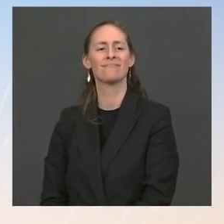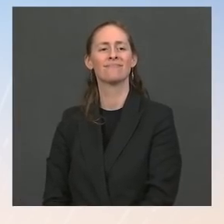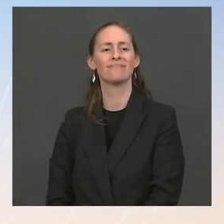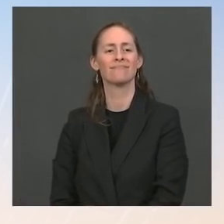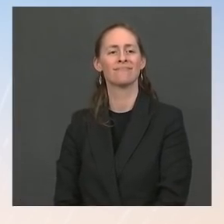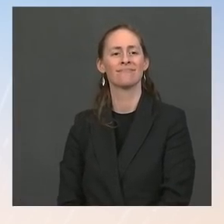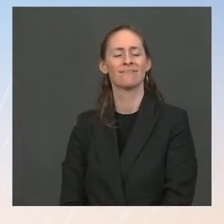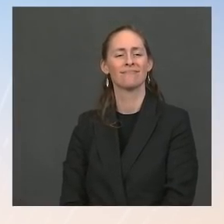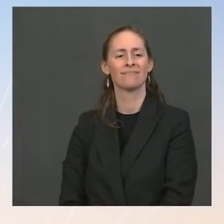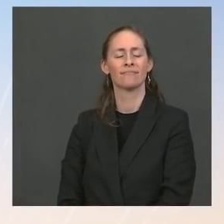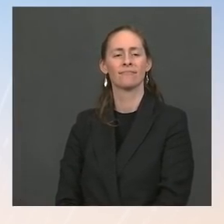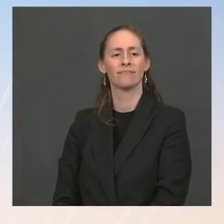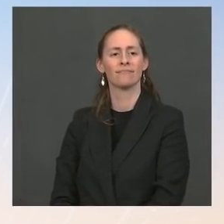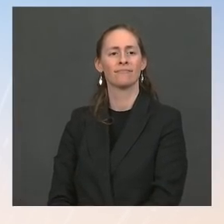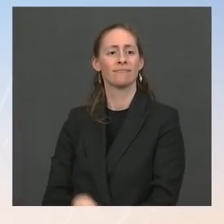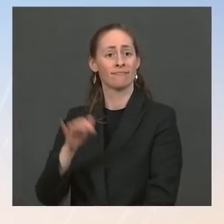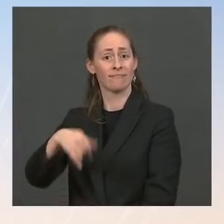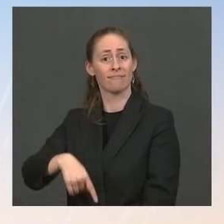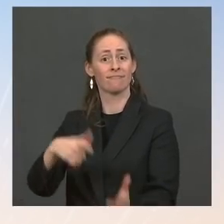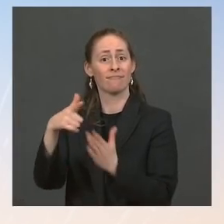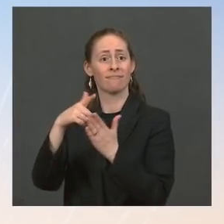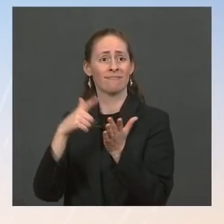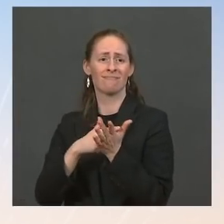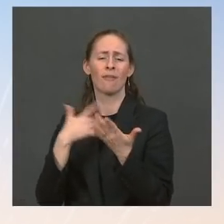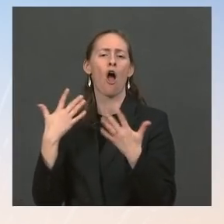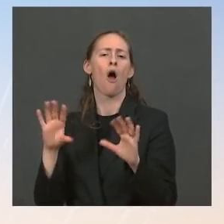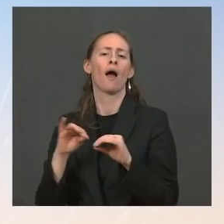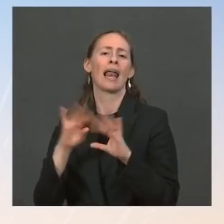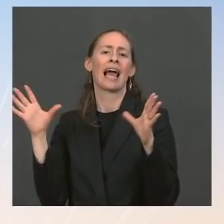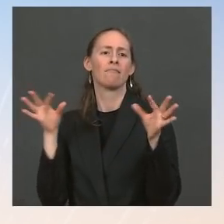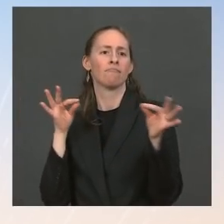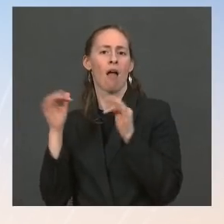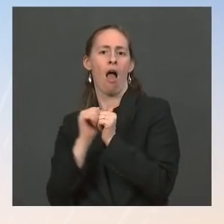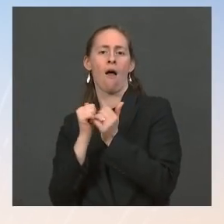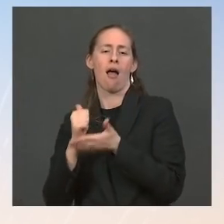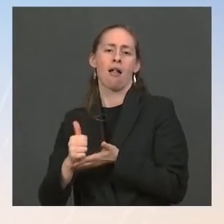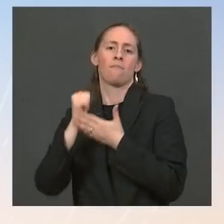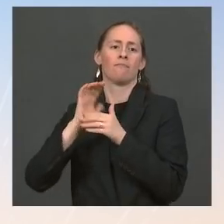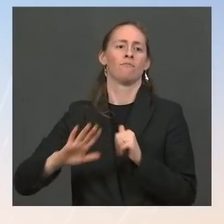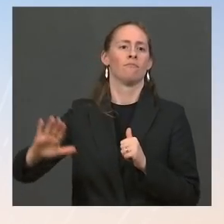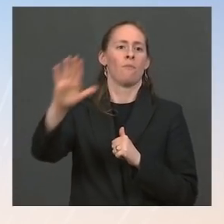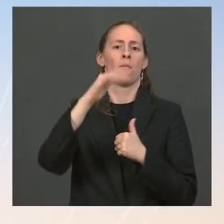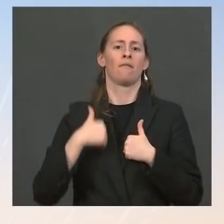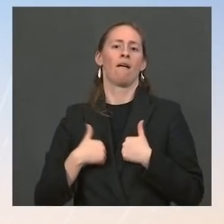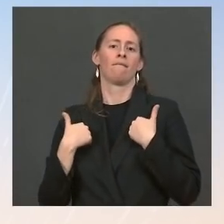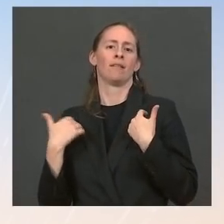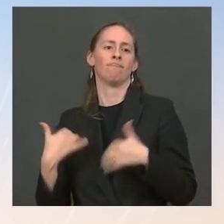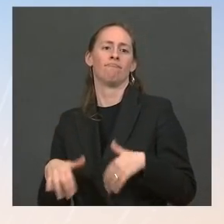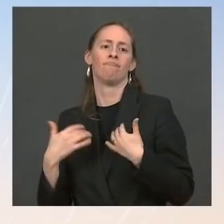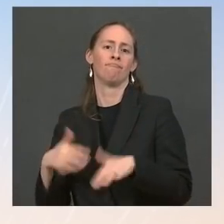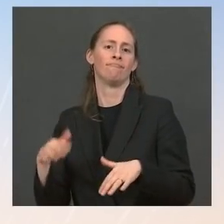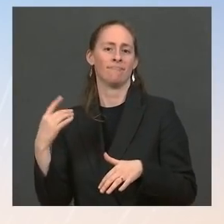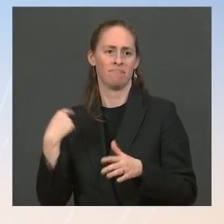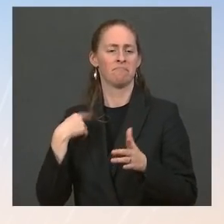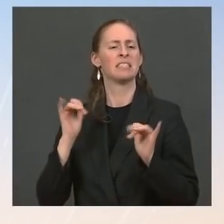So, we're hopeful that we will be -- continue to move forward toward getting this bill passed this week, as has been the plan for some time now.